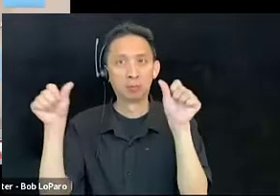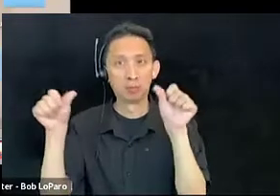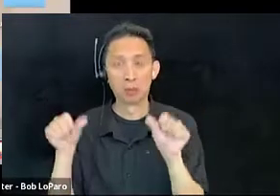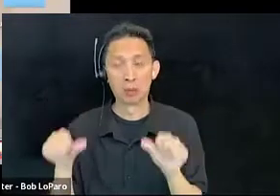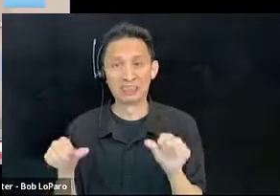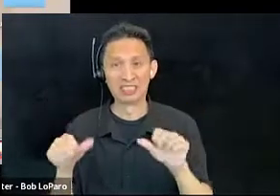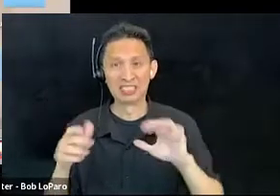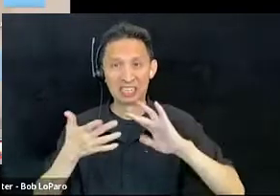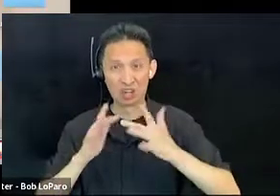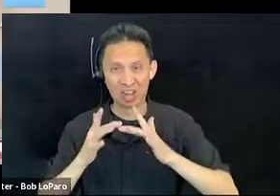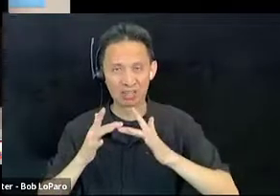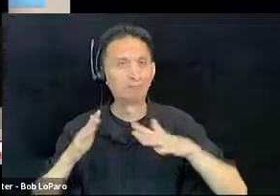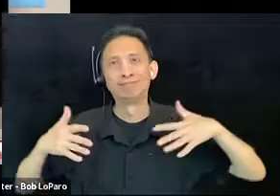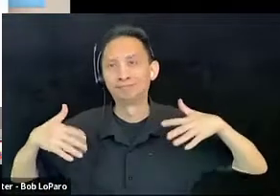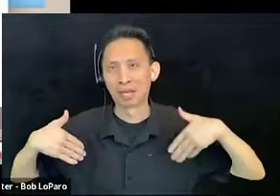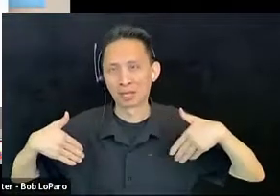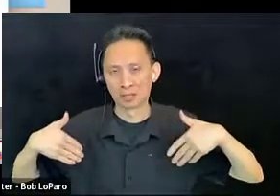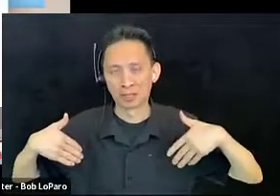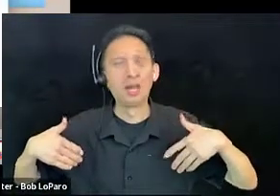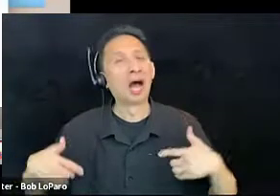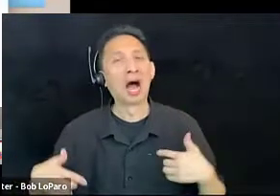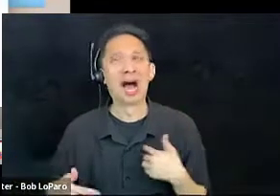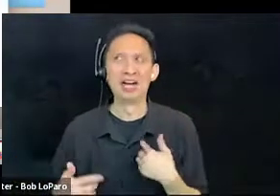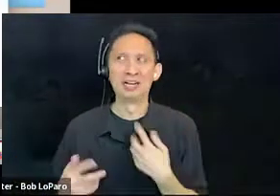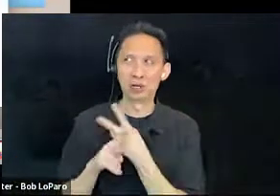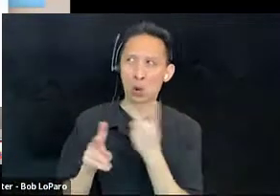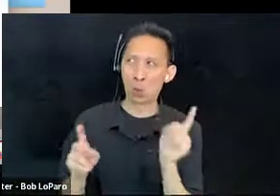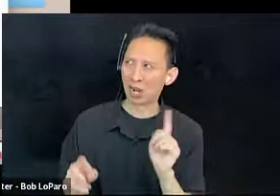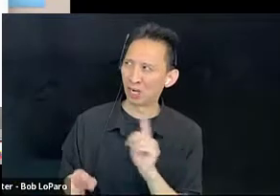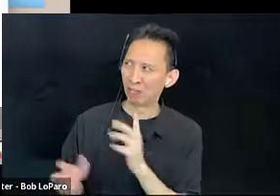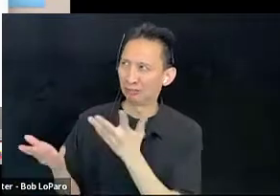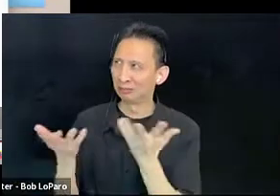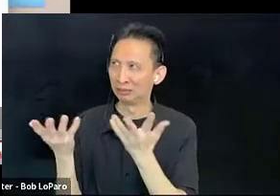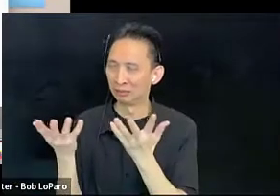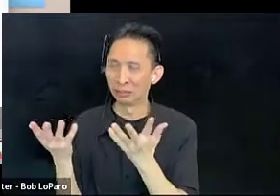But I'm happy to send it to you and I can send it